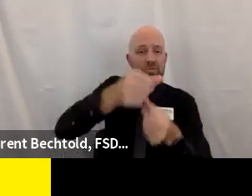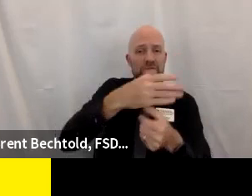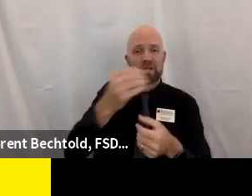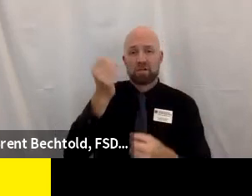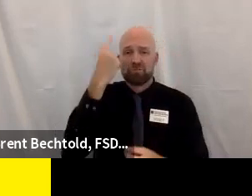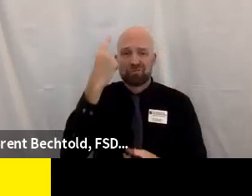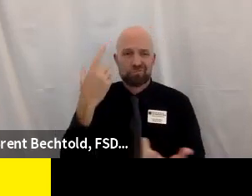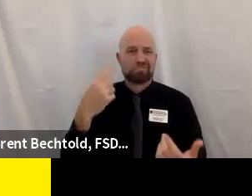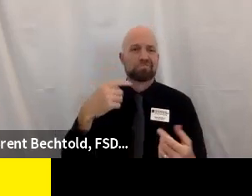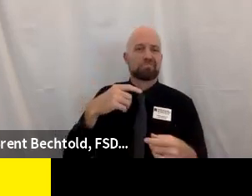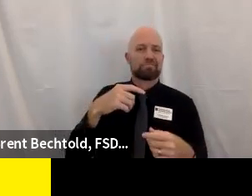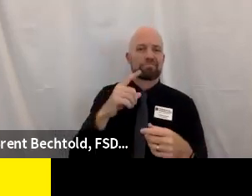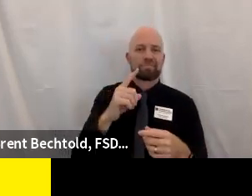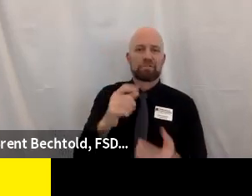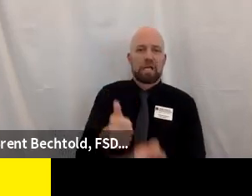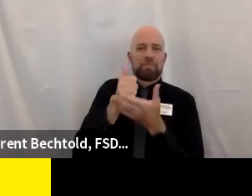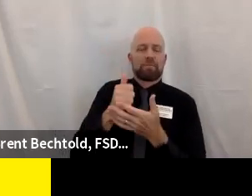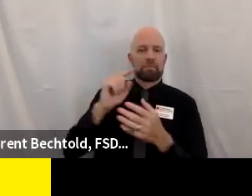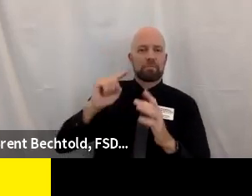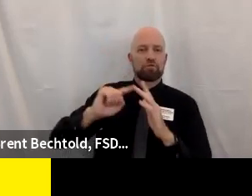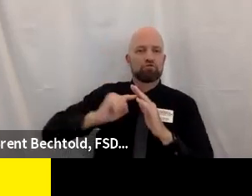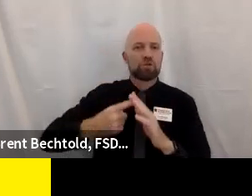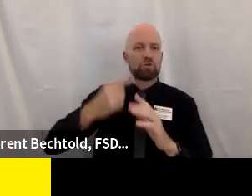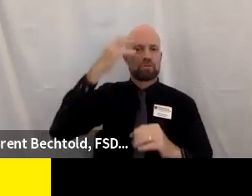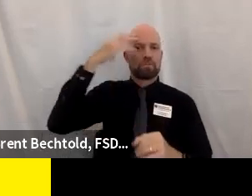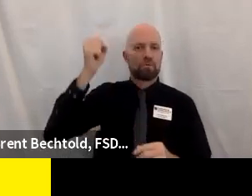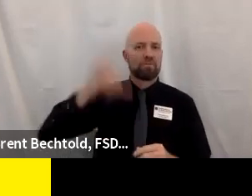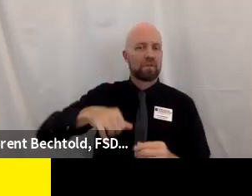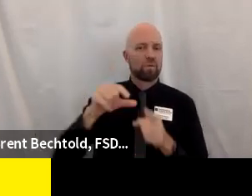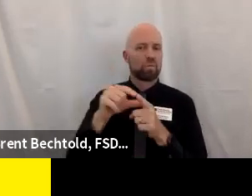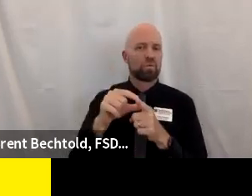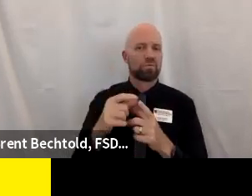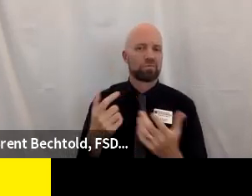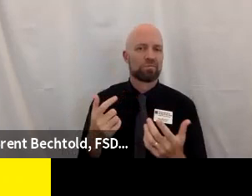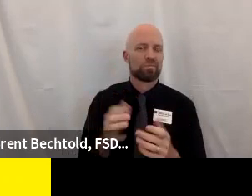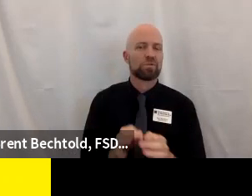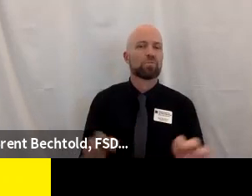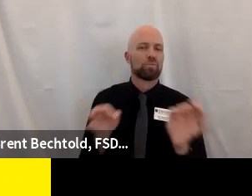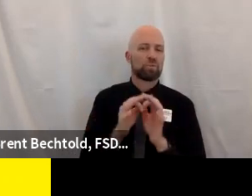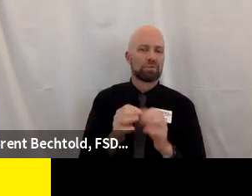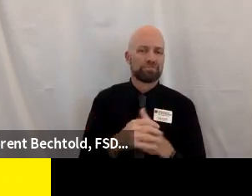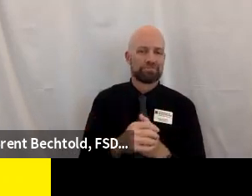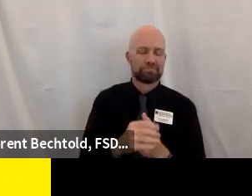Research is showing that fingerspelling and fluency are connected to comprehension. That is the beginning of being able